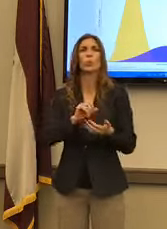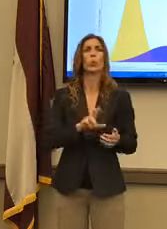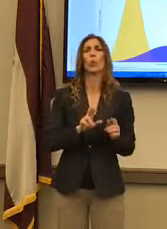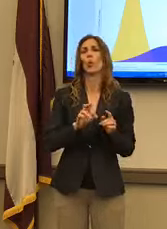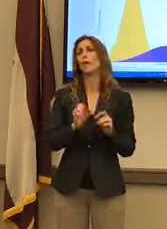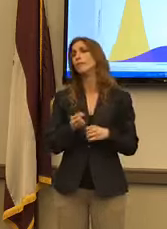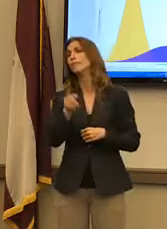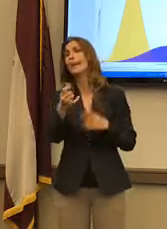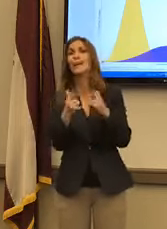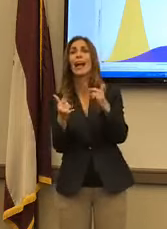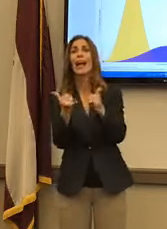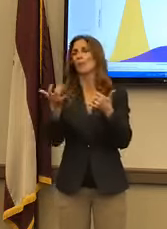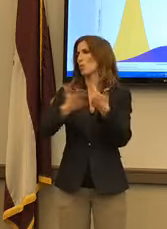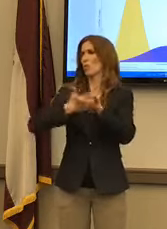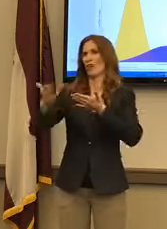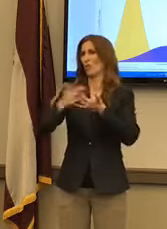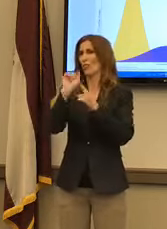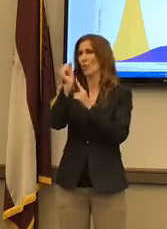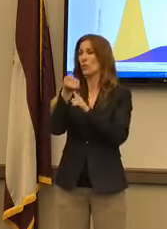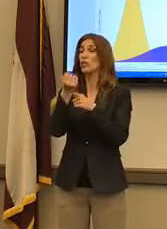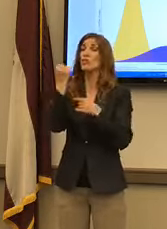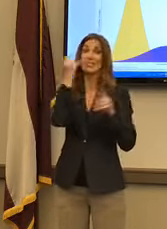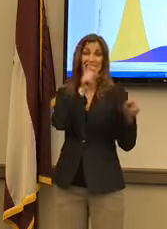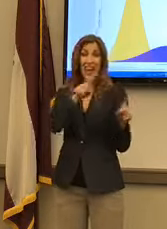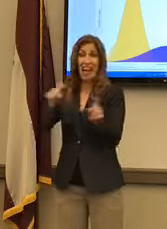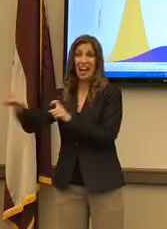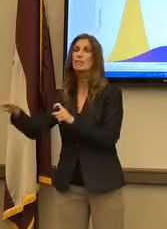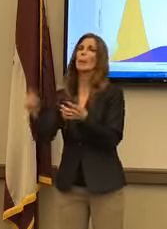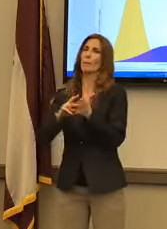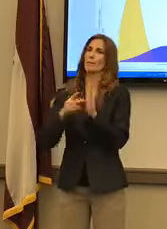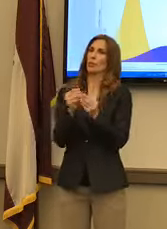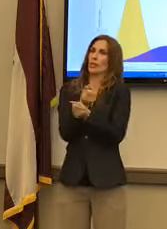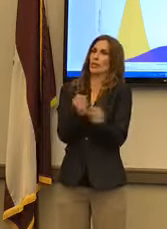know whatever the scenario the more safely we can do that it's not